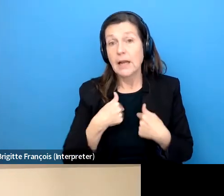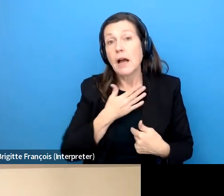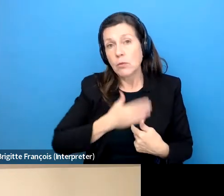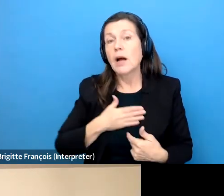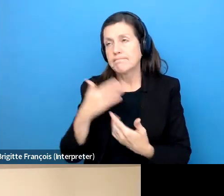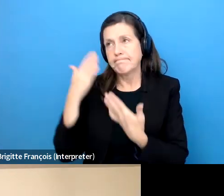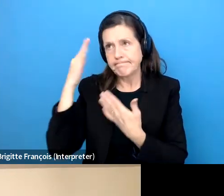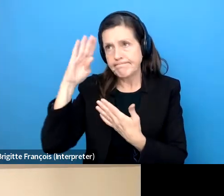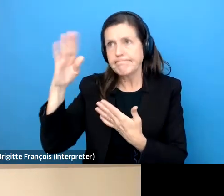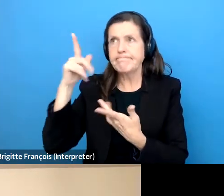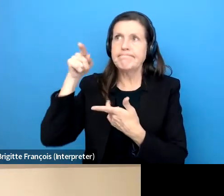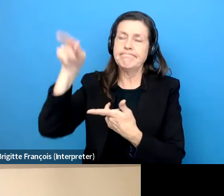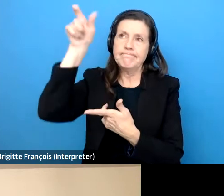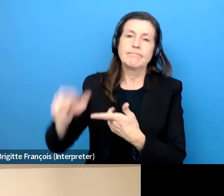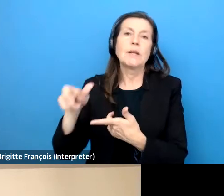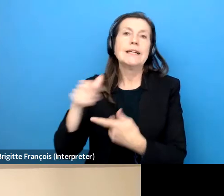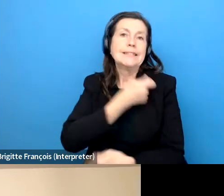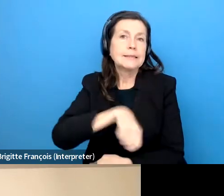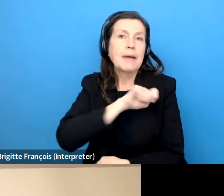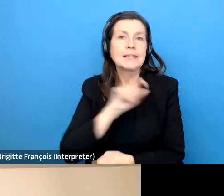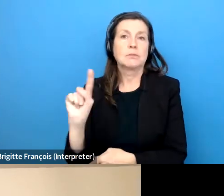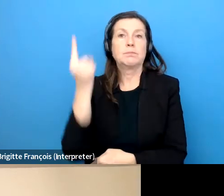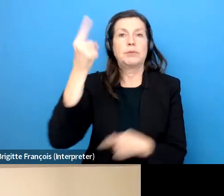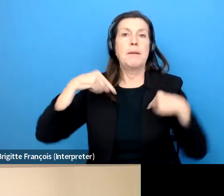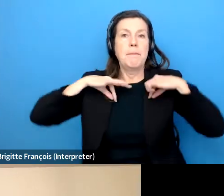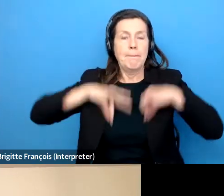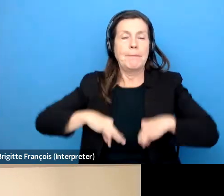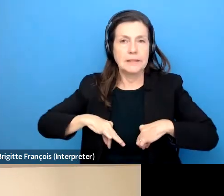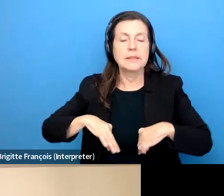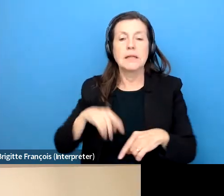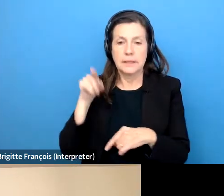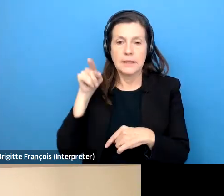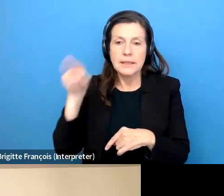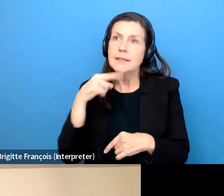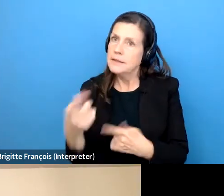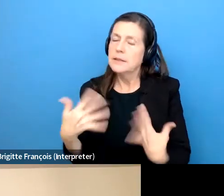who paid attention to the demand side as a root cause.